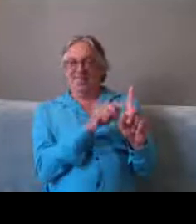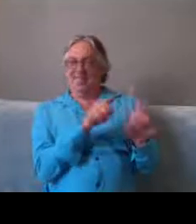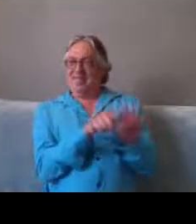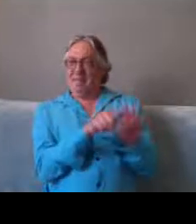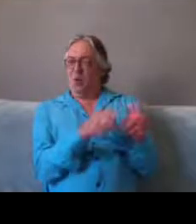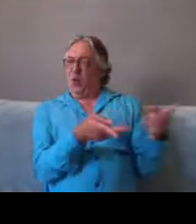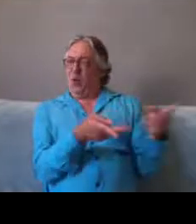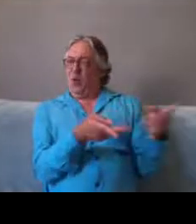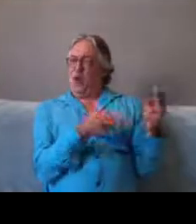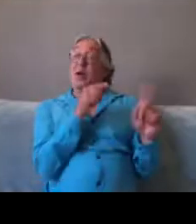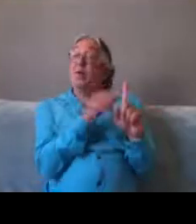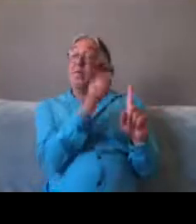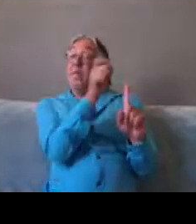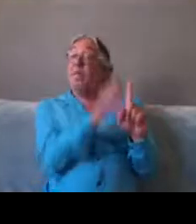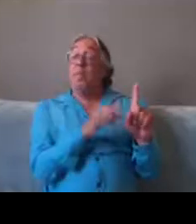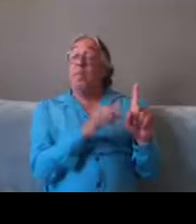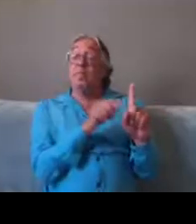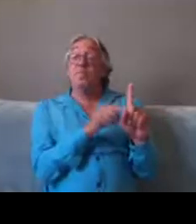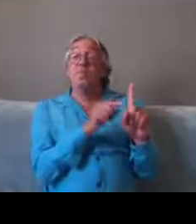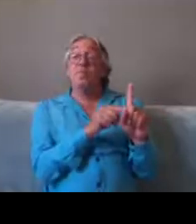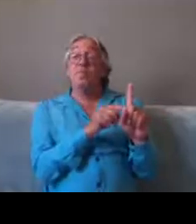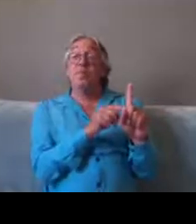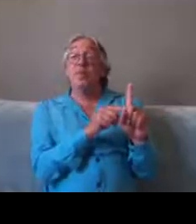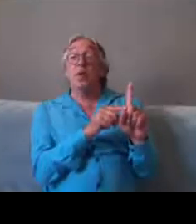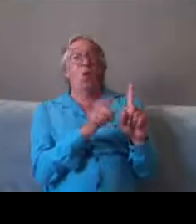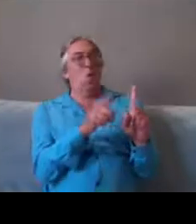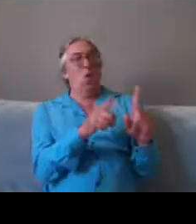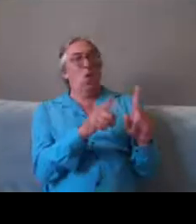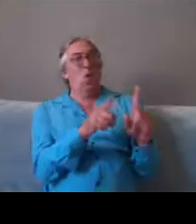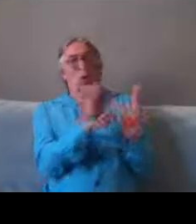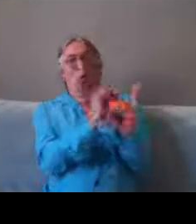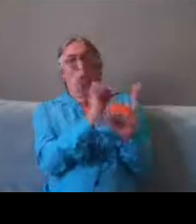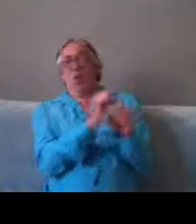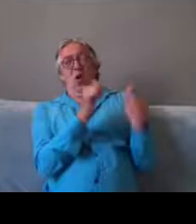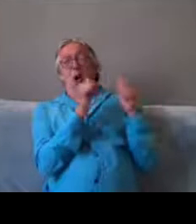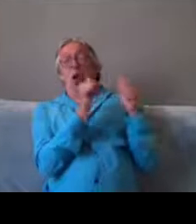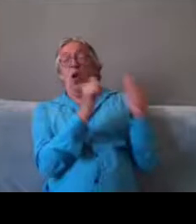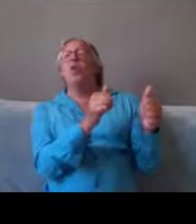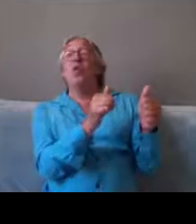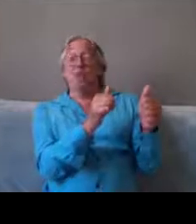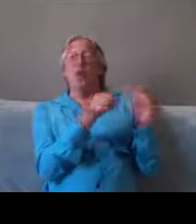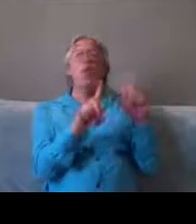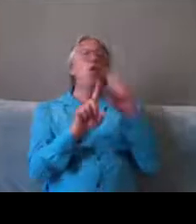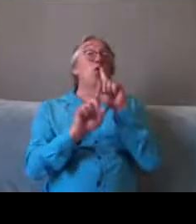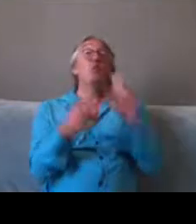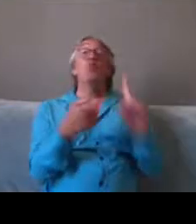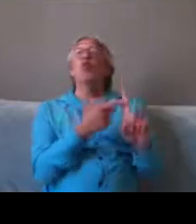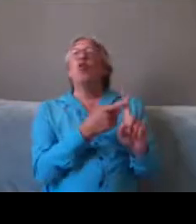Jean Monnet activities are really academic activities across the world